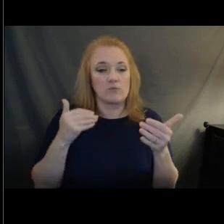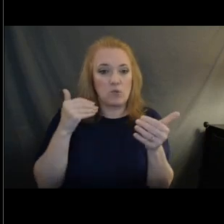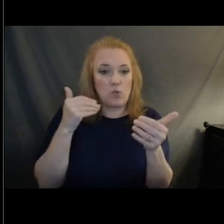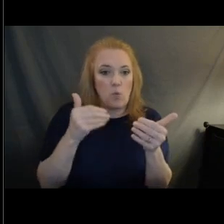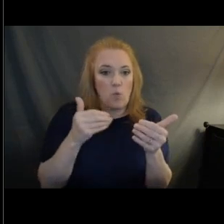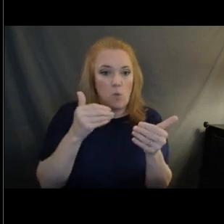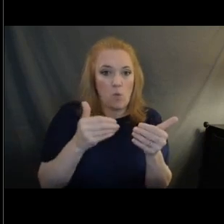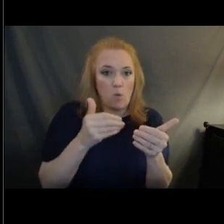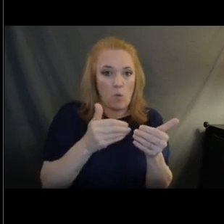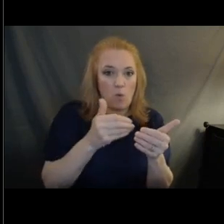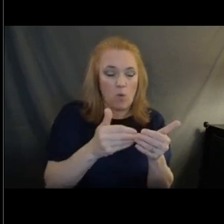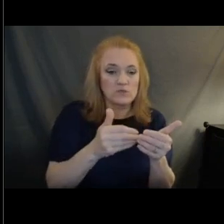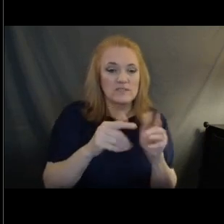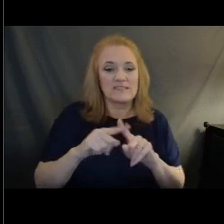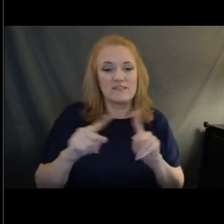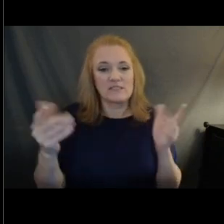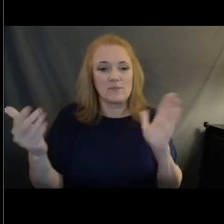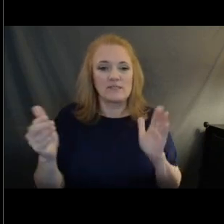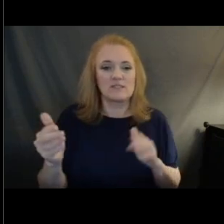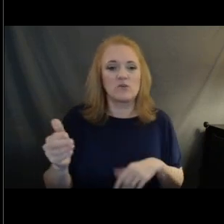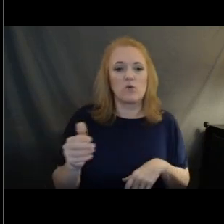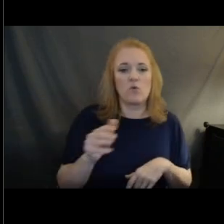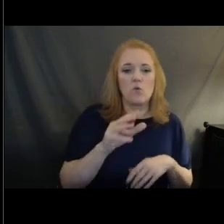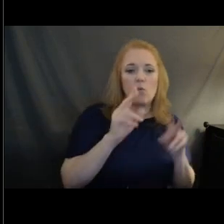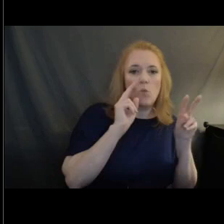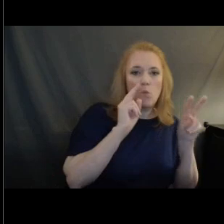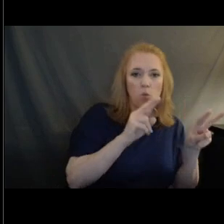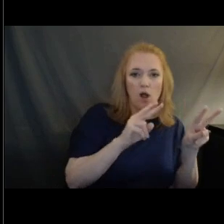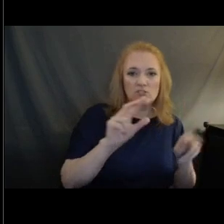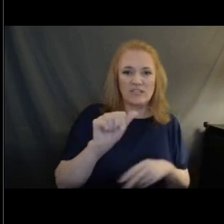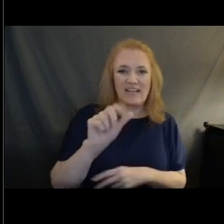the difference between a heat advisory and an excessive heat warning really comes down to